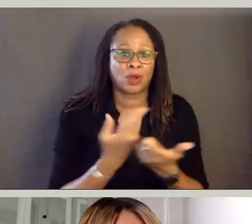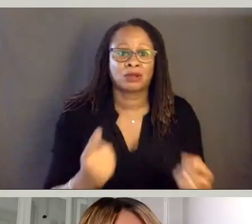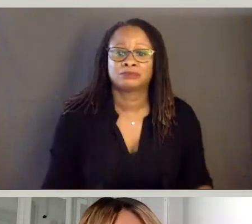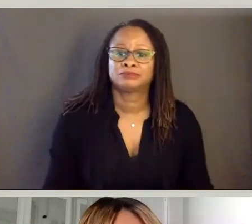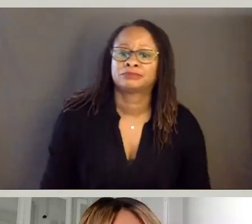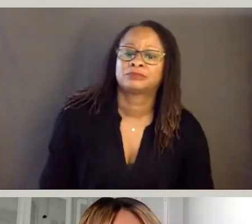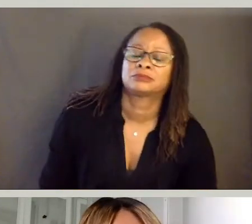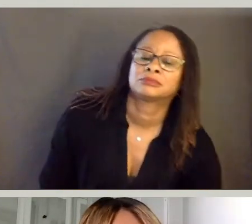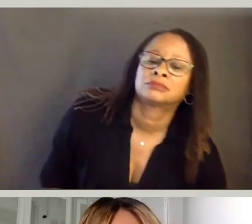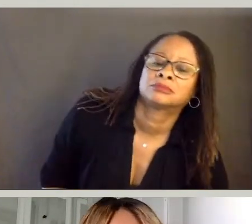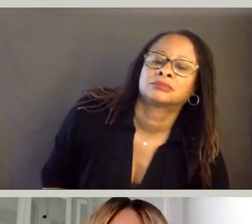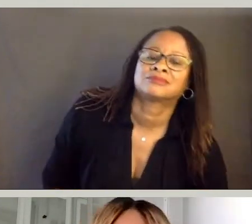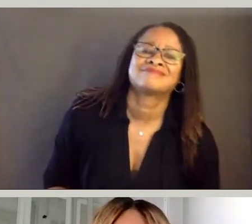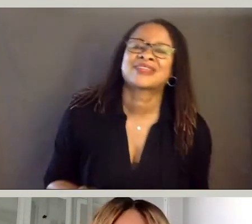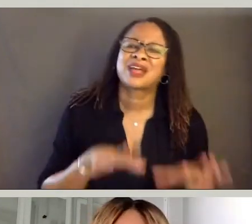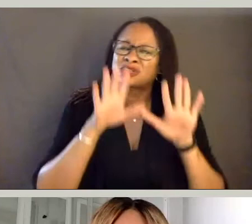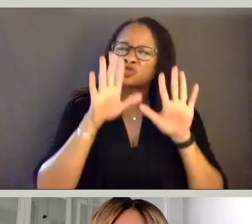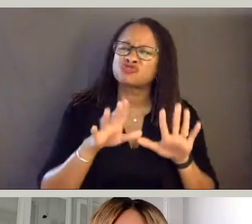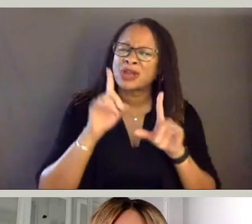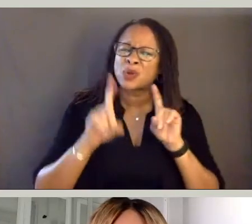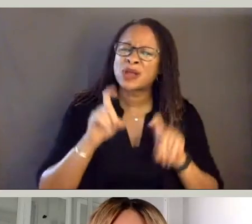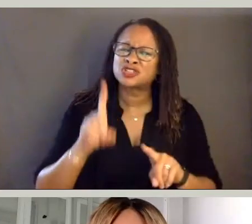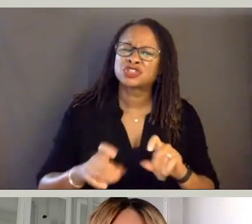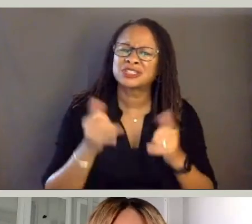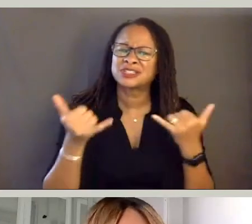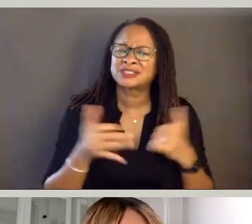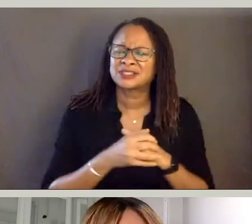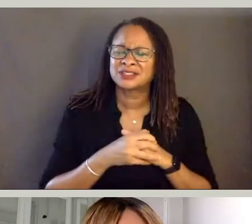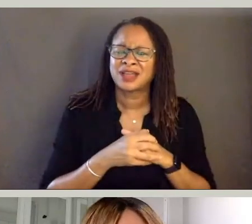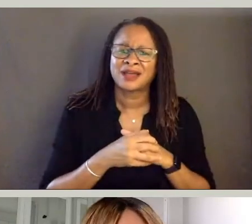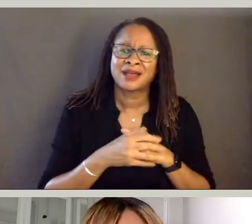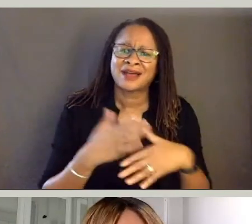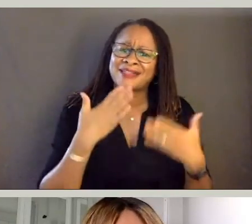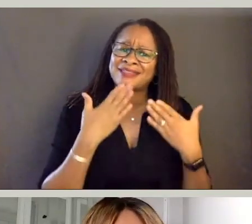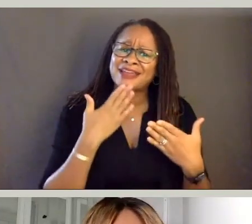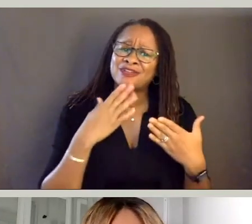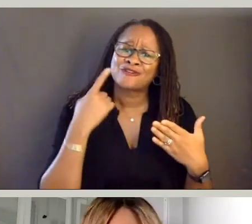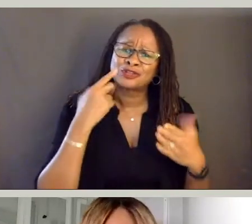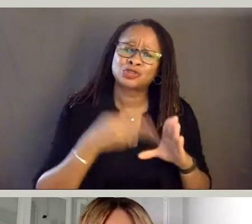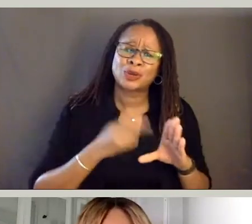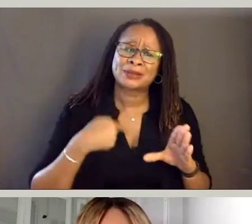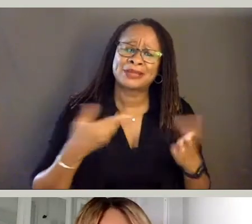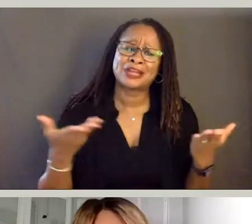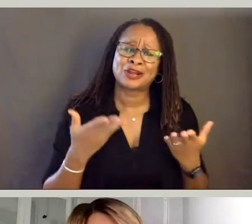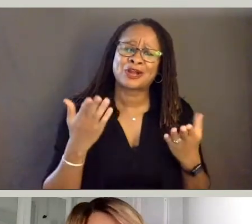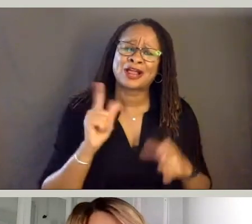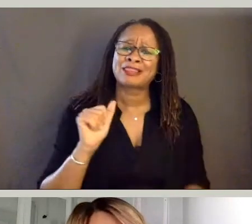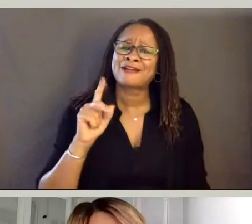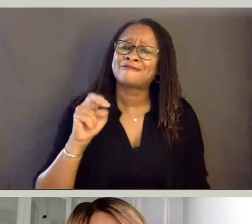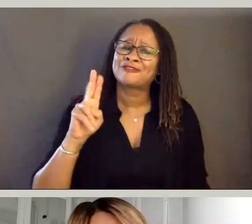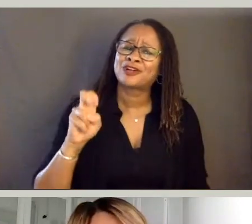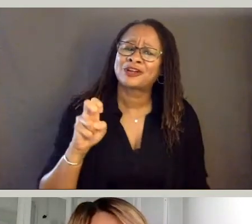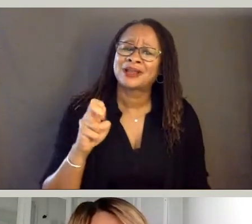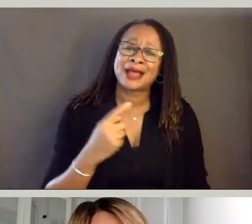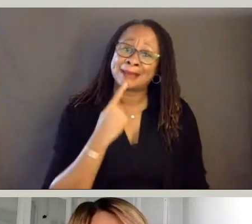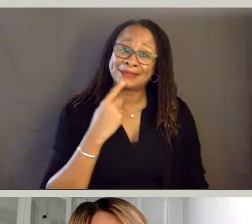These are such great questions. Thank you for joining me here, Laverne. I miss seeing you in person.